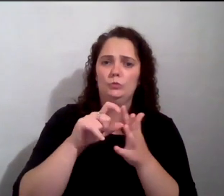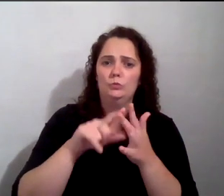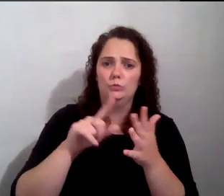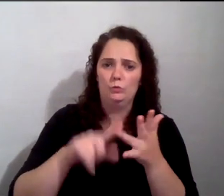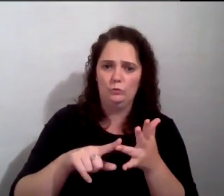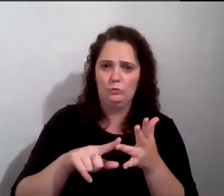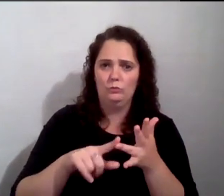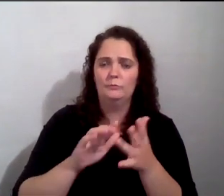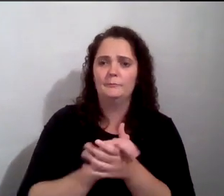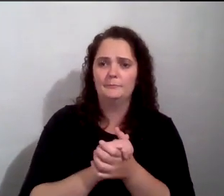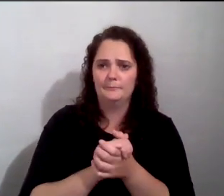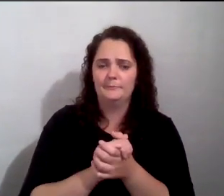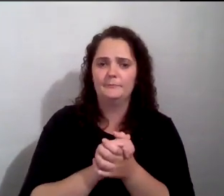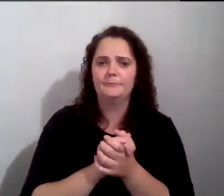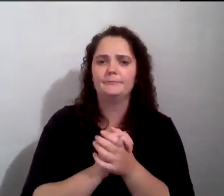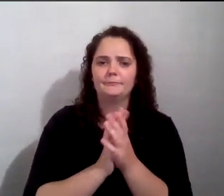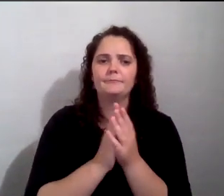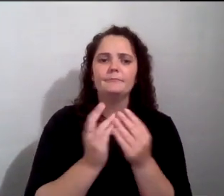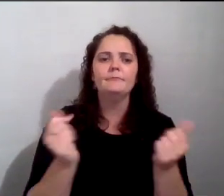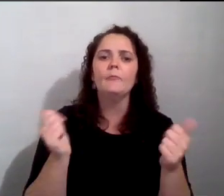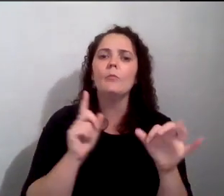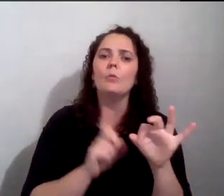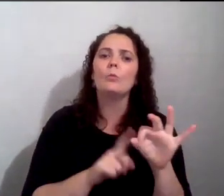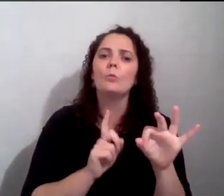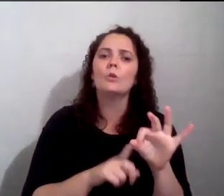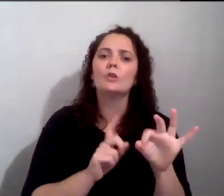in the process of these works being painted. We've had a few questions that